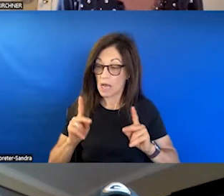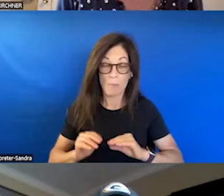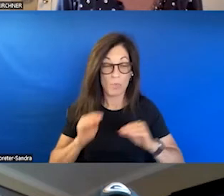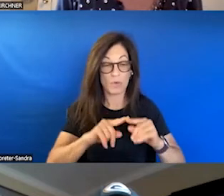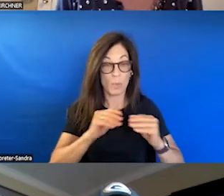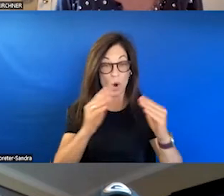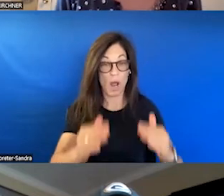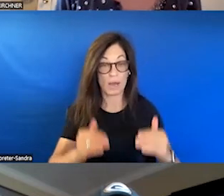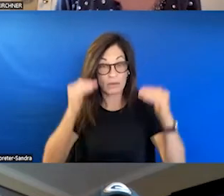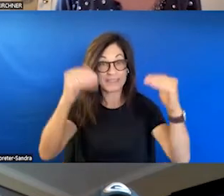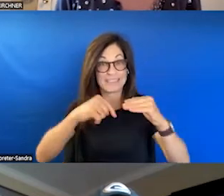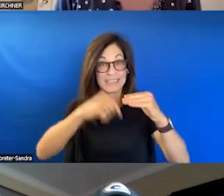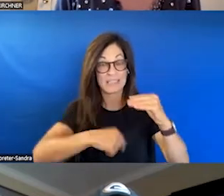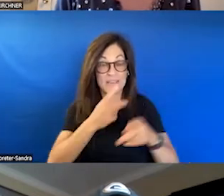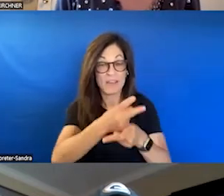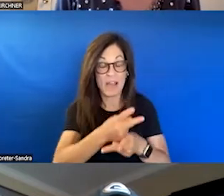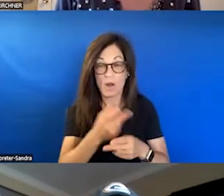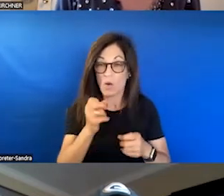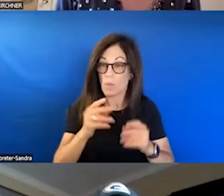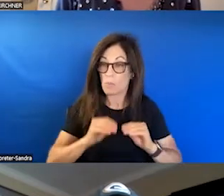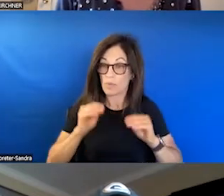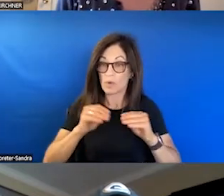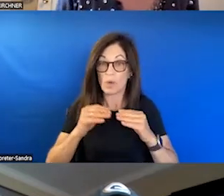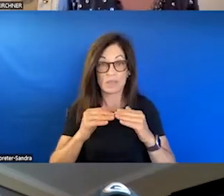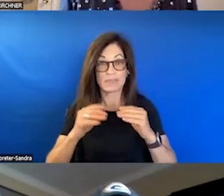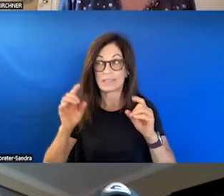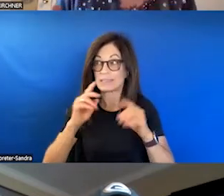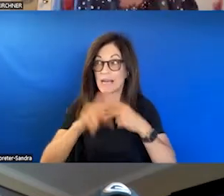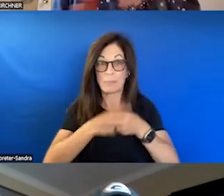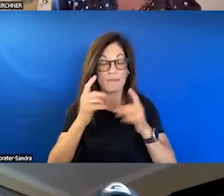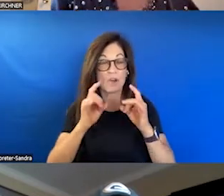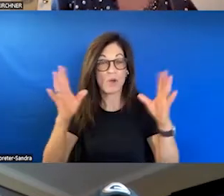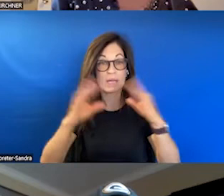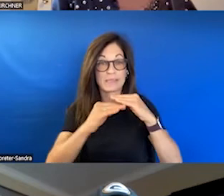MOVING ON TO SOME SORT OF CRISIS STABILIZATION. OR WHETHER THEY'RE JUST SORT OF MOVING BACK,